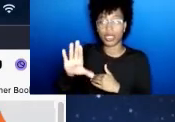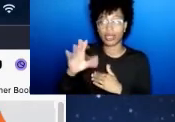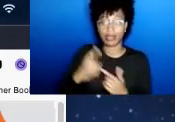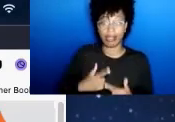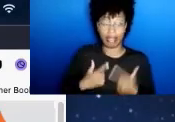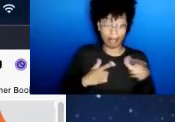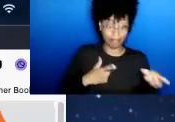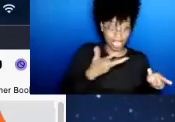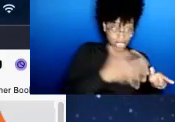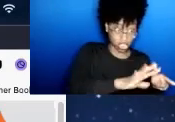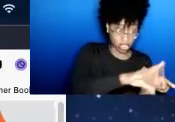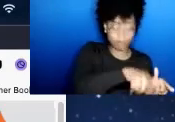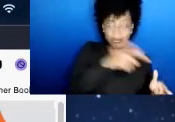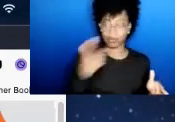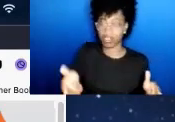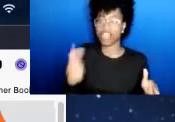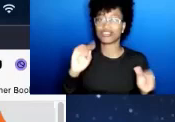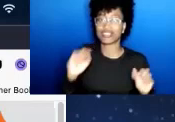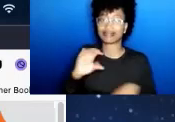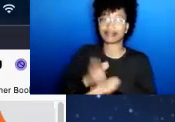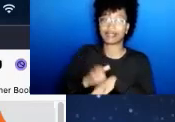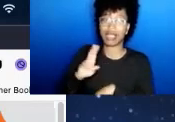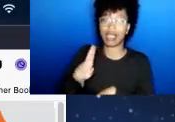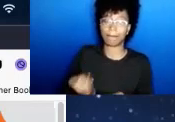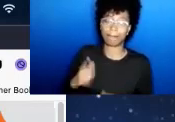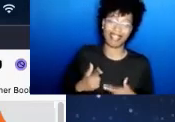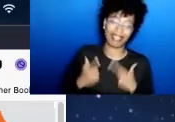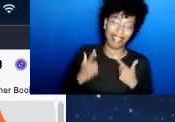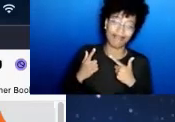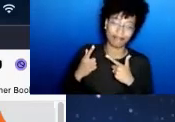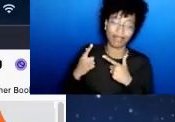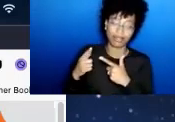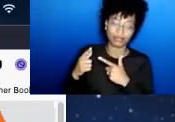session and the live conference itself. But here you can set up chat and